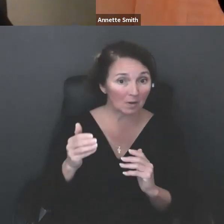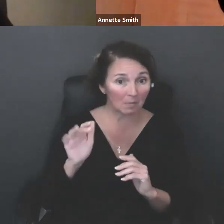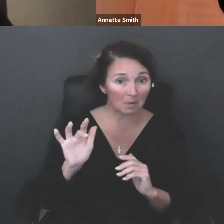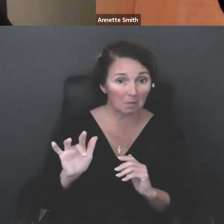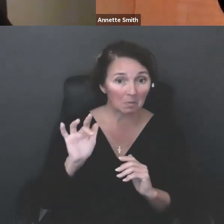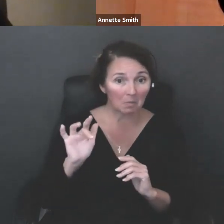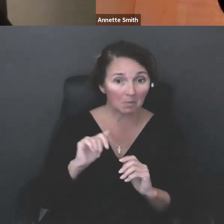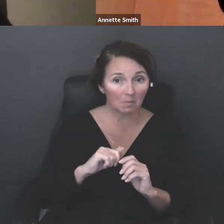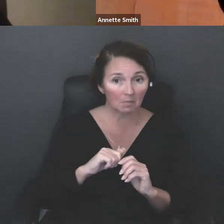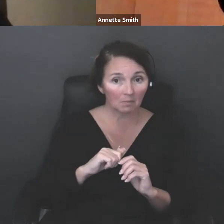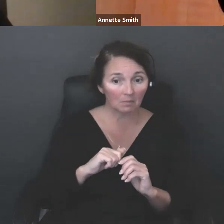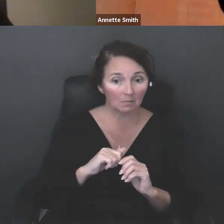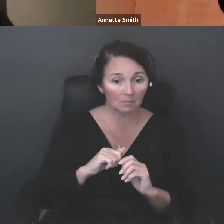Lauren, are you there?